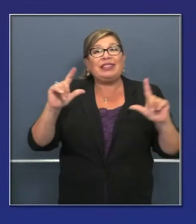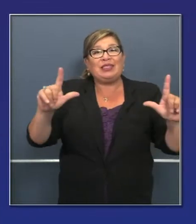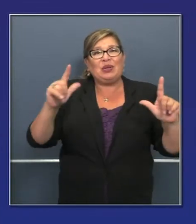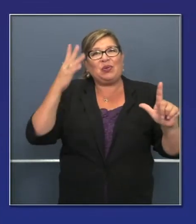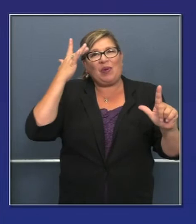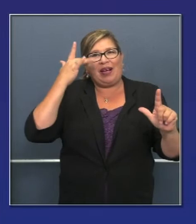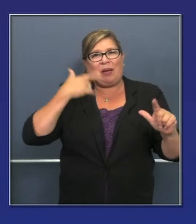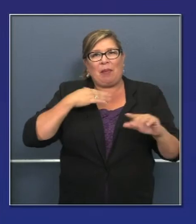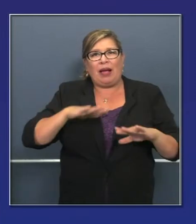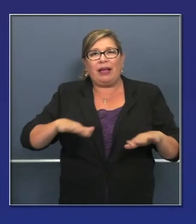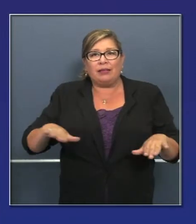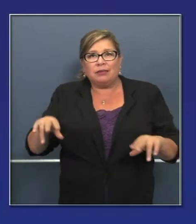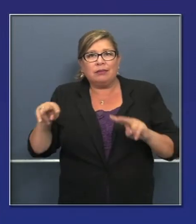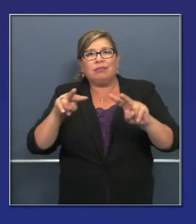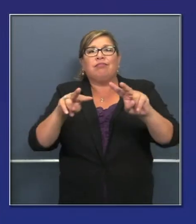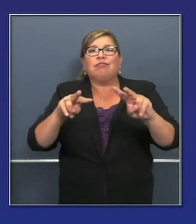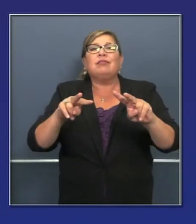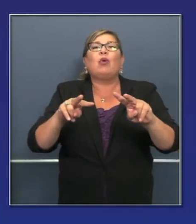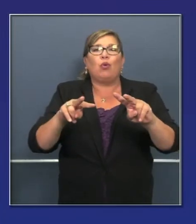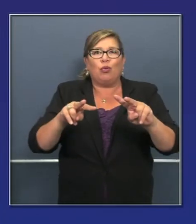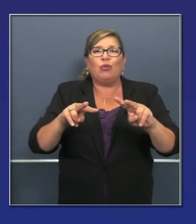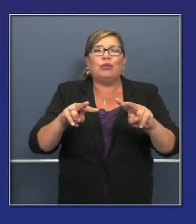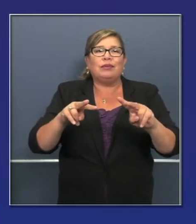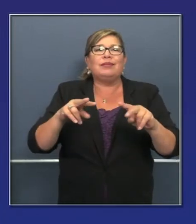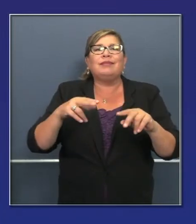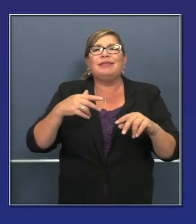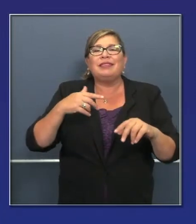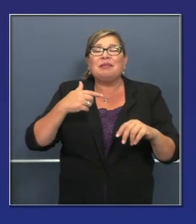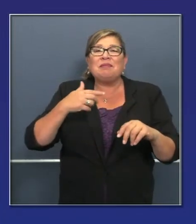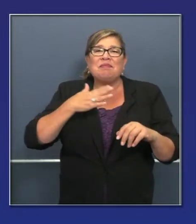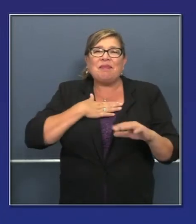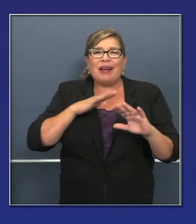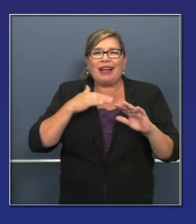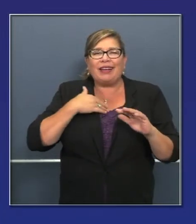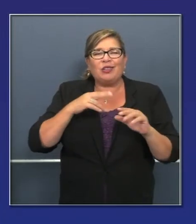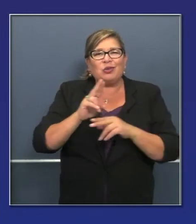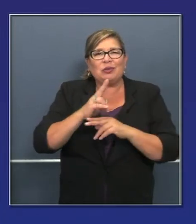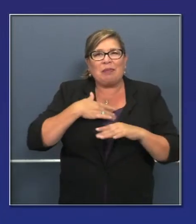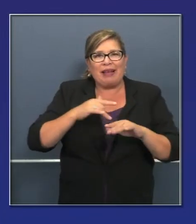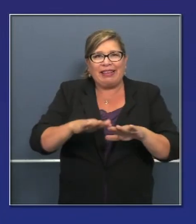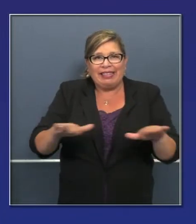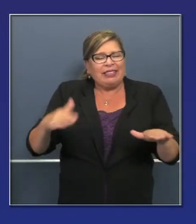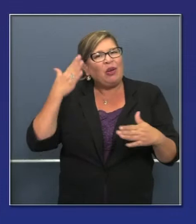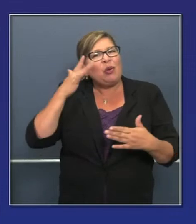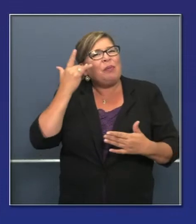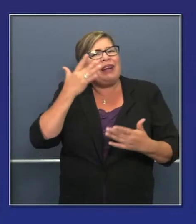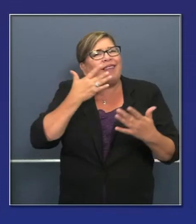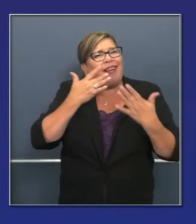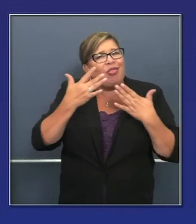hundred on my focus group out of my four kids I don't know if it's the colors or the fact that